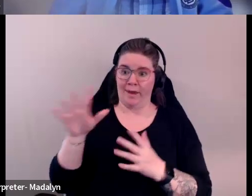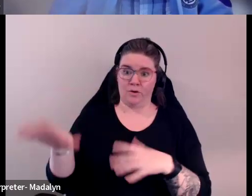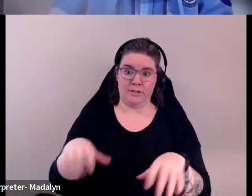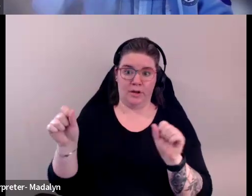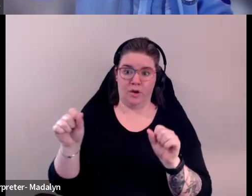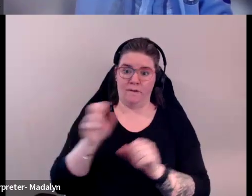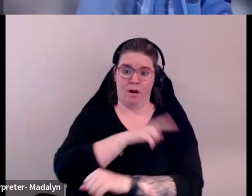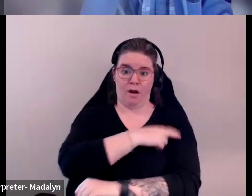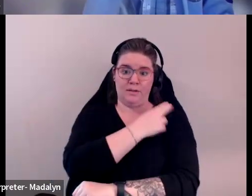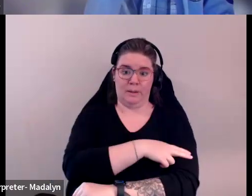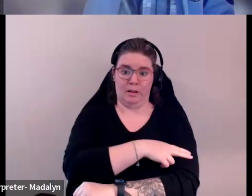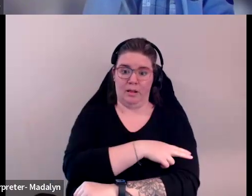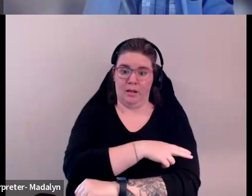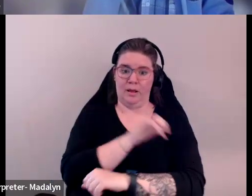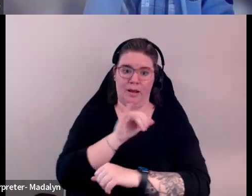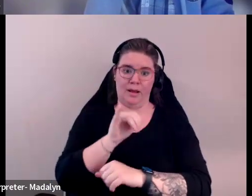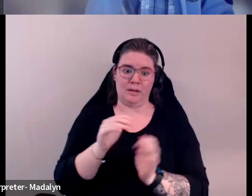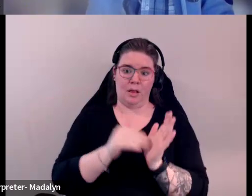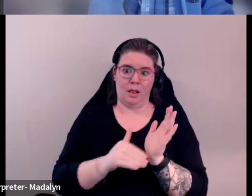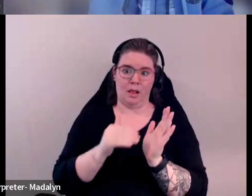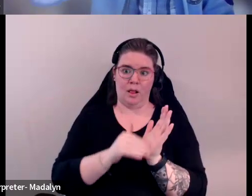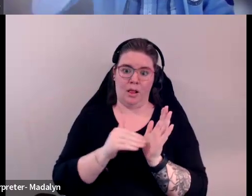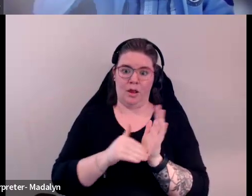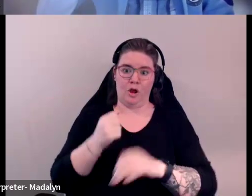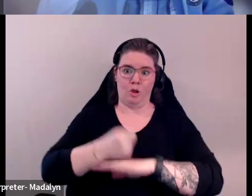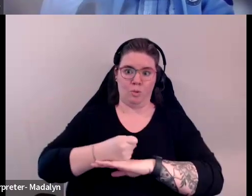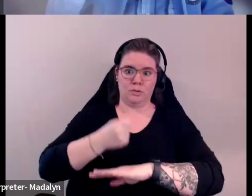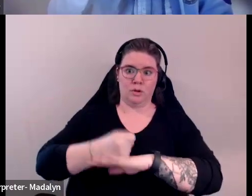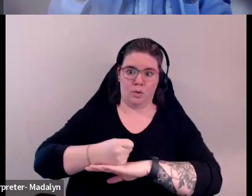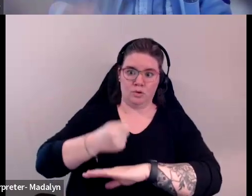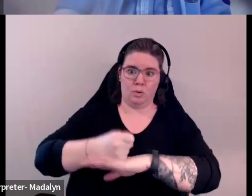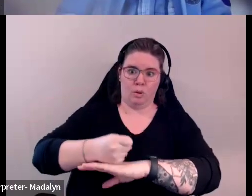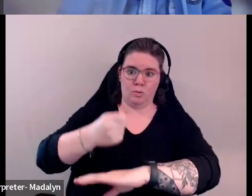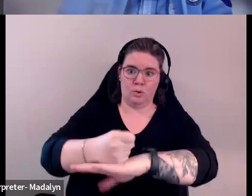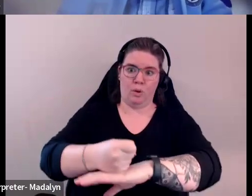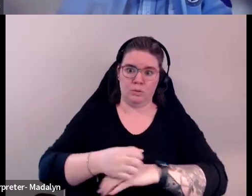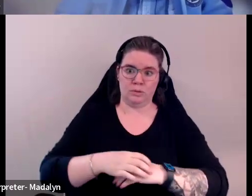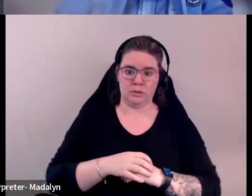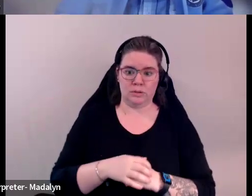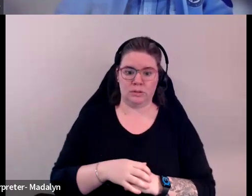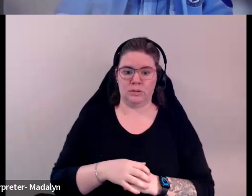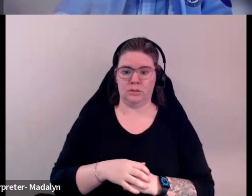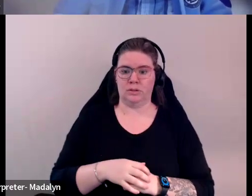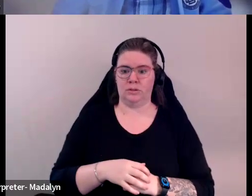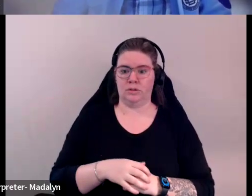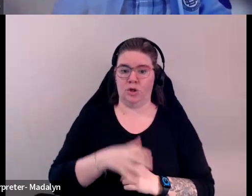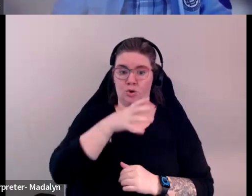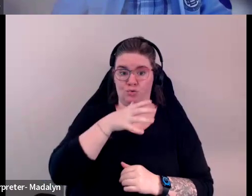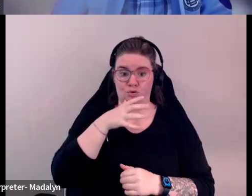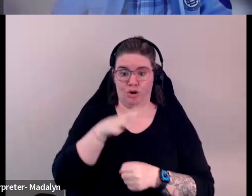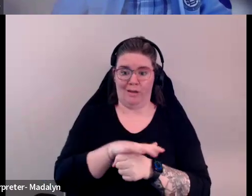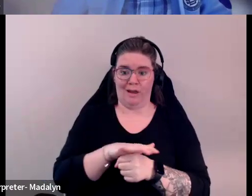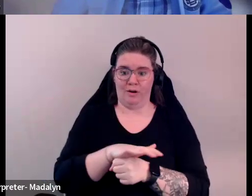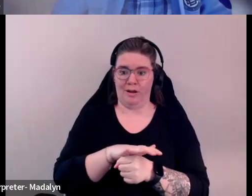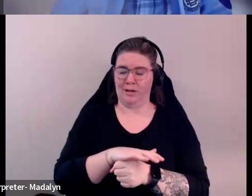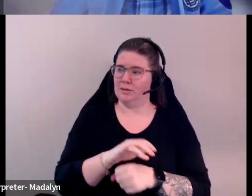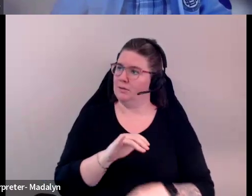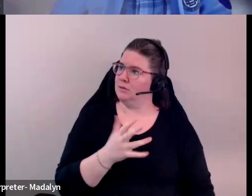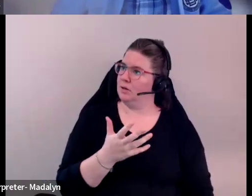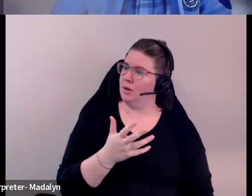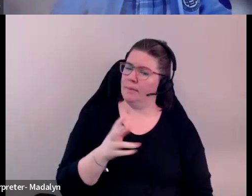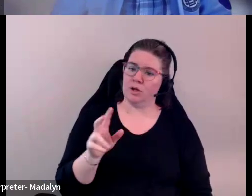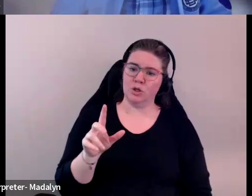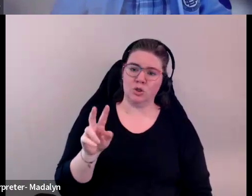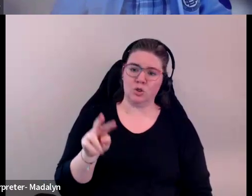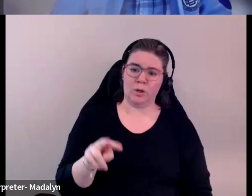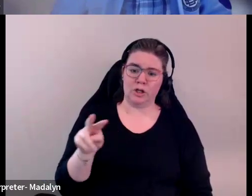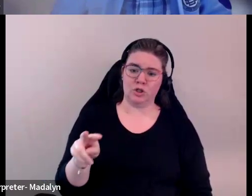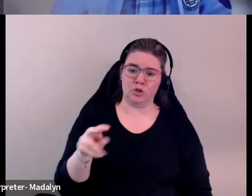Tom Olin: and it's just like one after the other are closing and in the rural areas God, 22 rural hospitals in the last